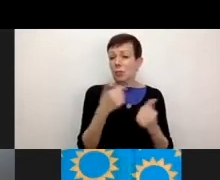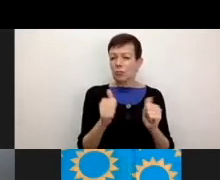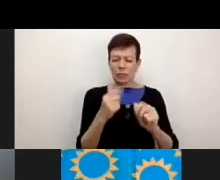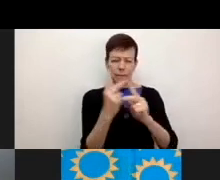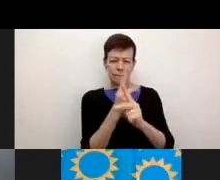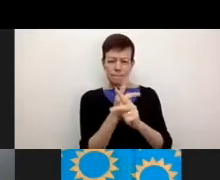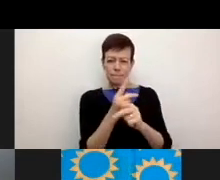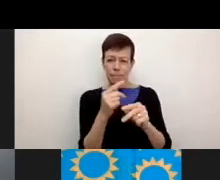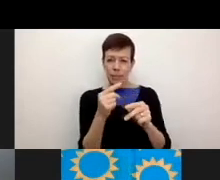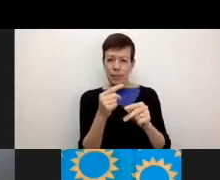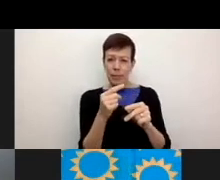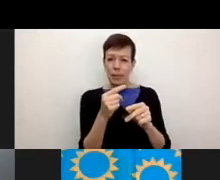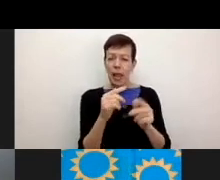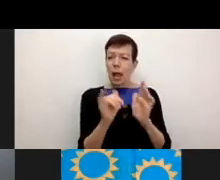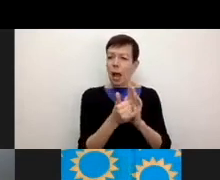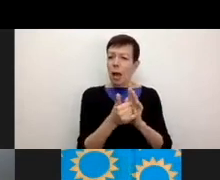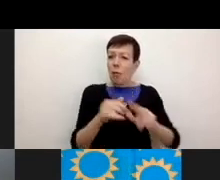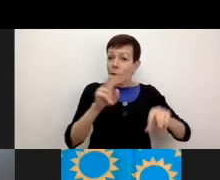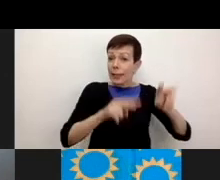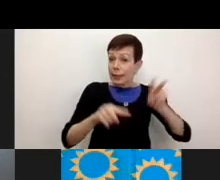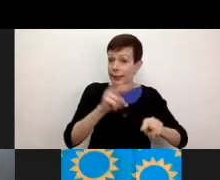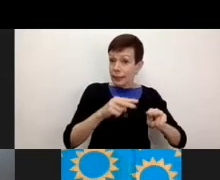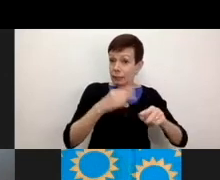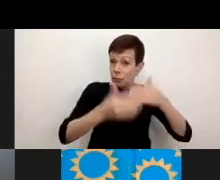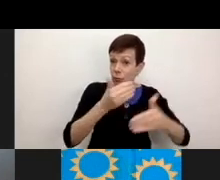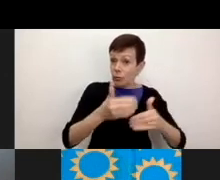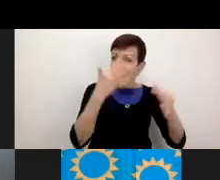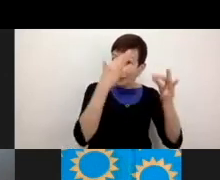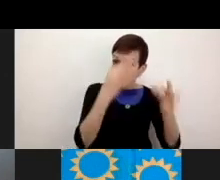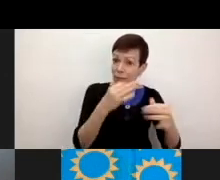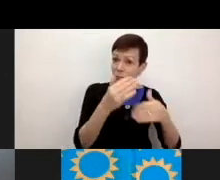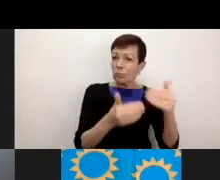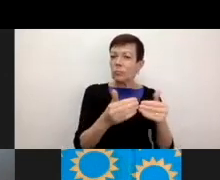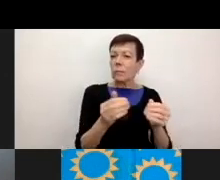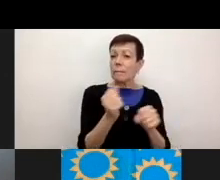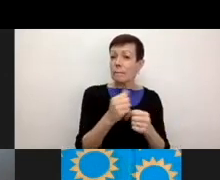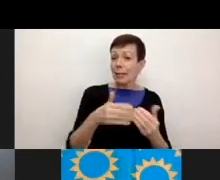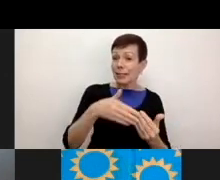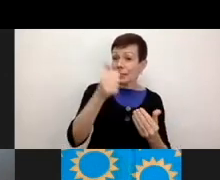the assessment process more manageable, but the reality is as well that we want to be